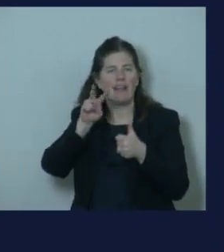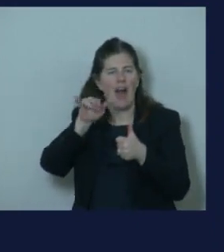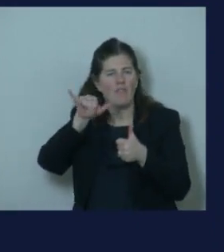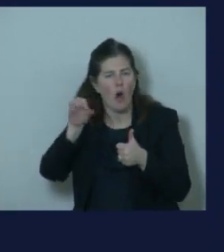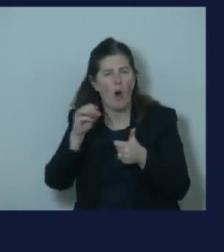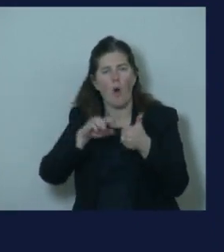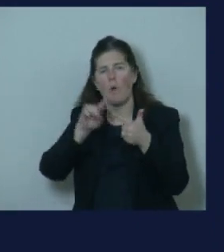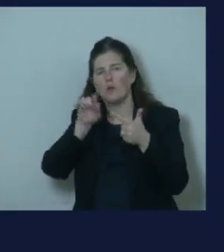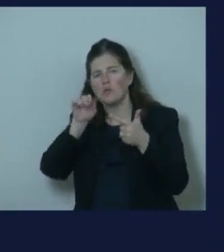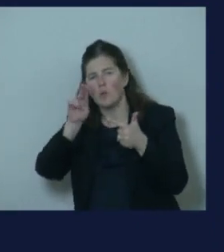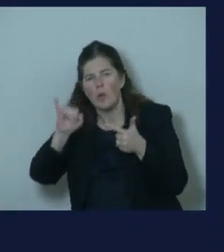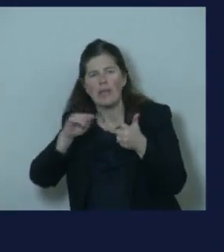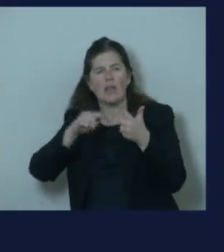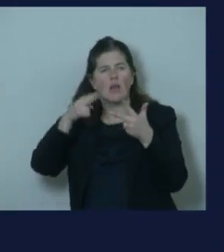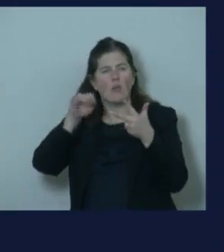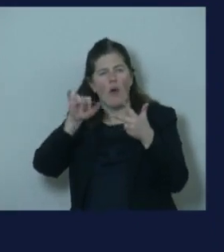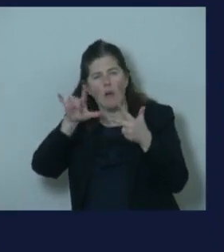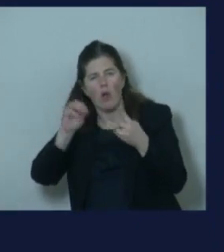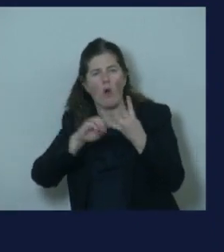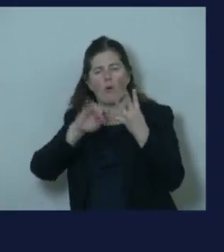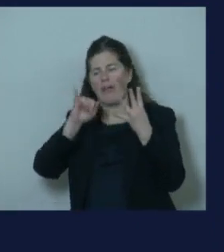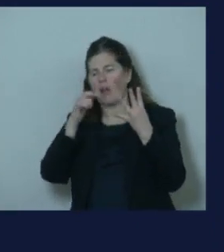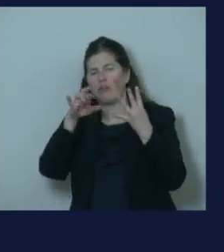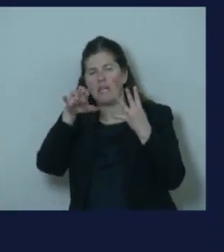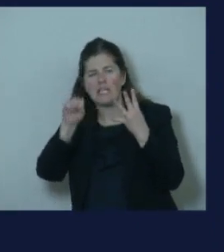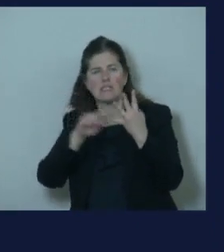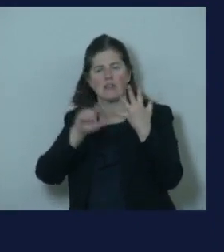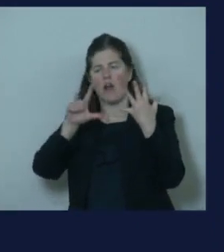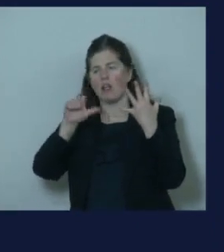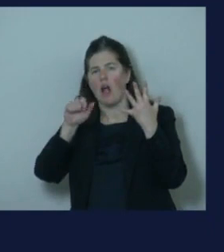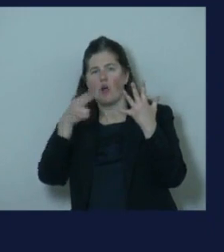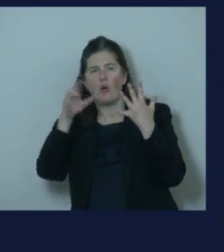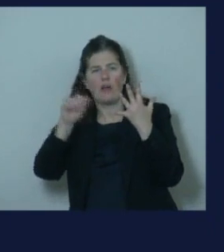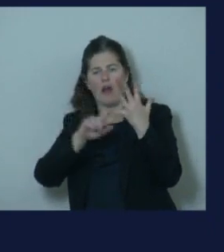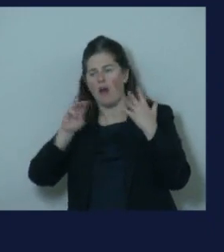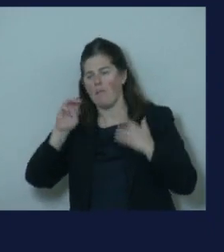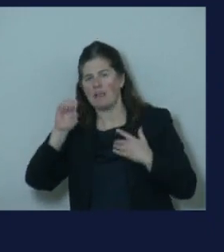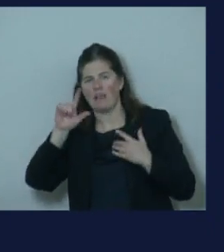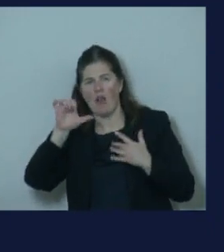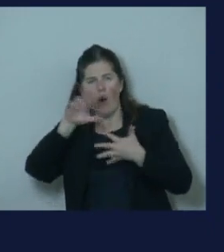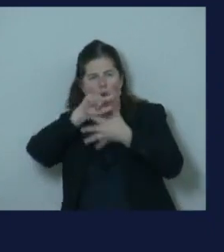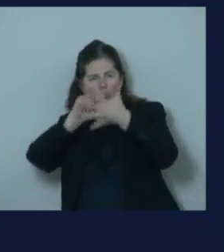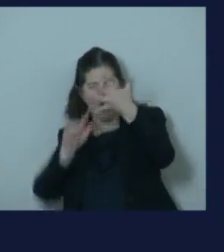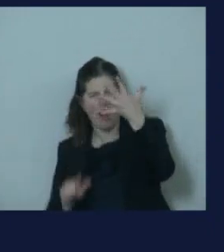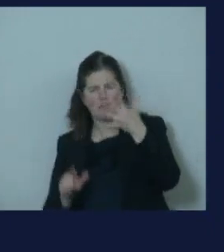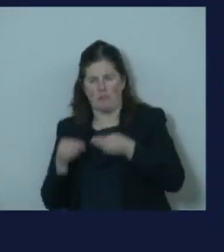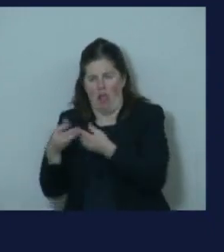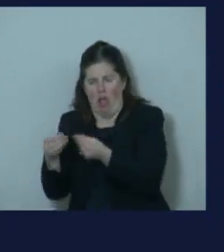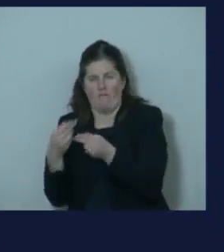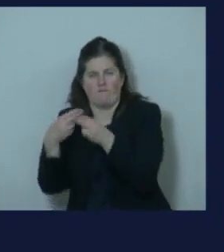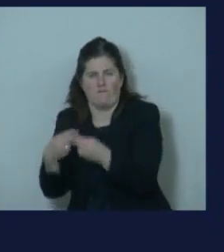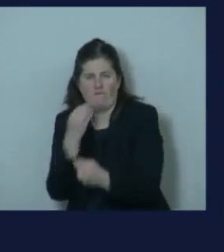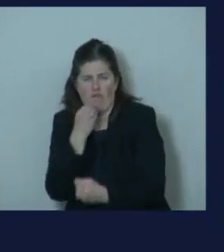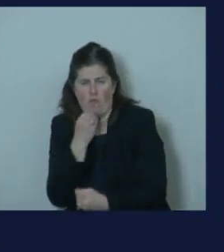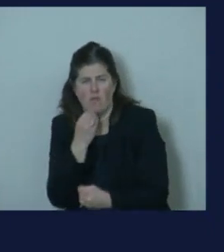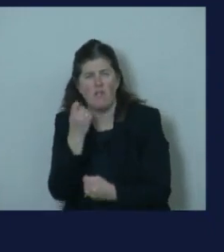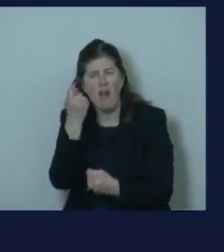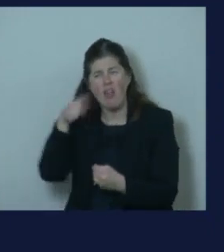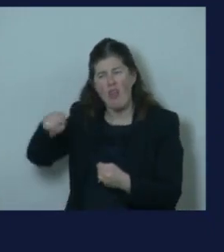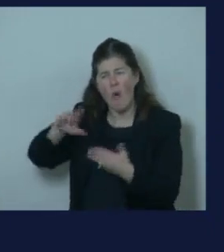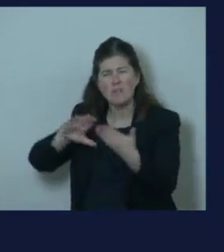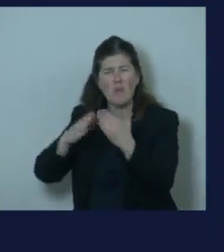WE DELIVERED 404,000 POUNDS OF FOOD TO THE NAVAJO NATION, MESCALERO APACHE, ZUNI, SANTA ANA AND LAGUNA.